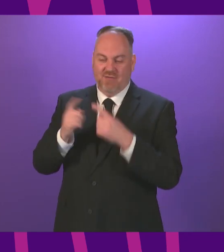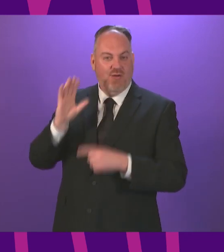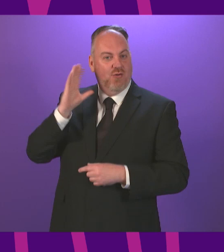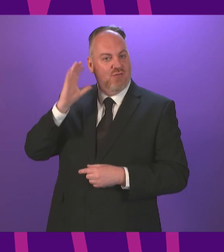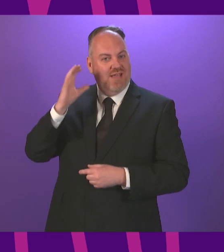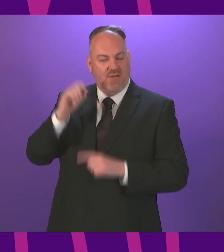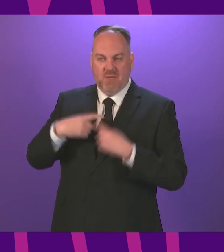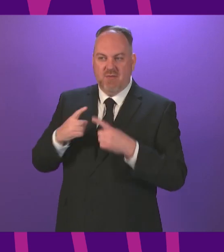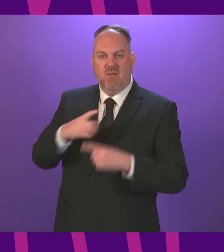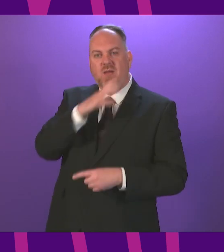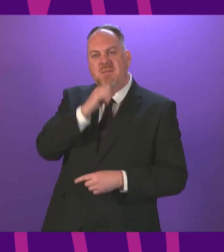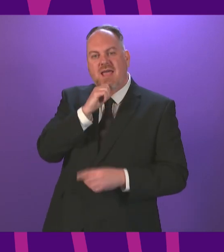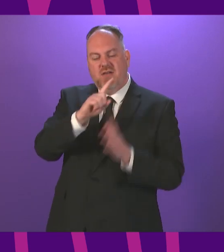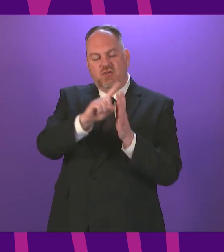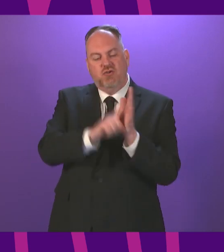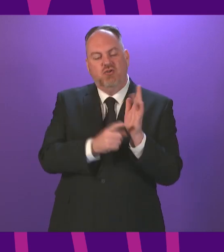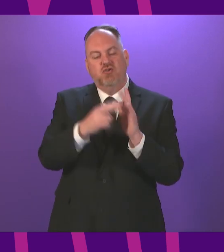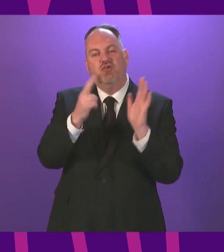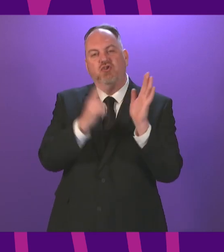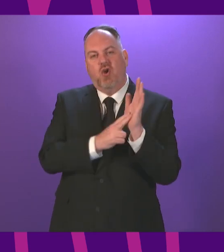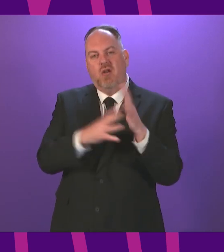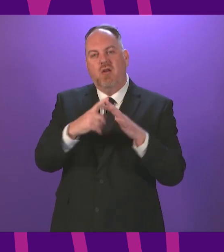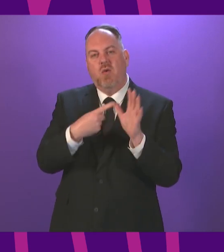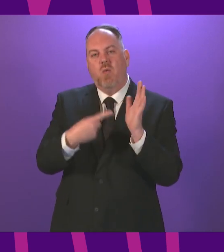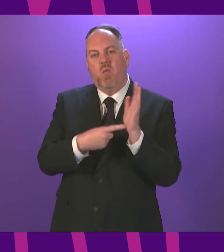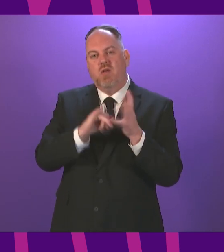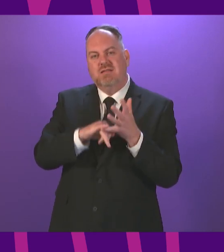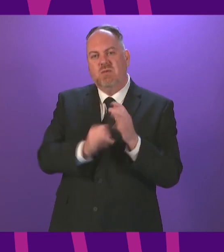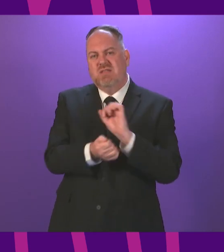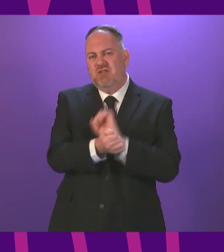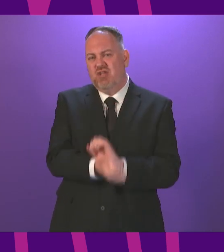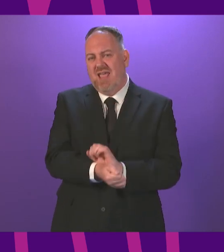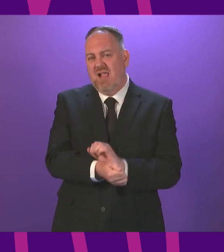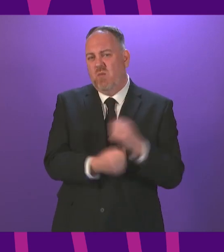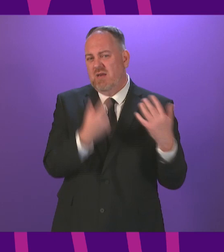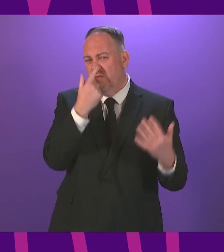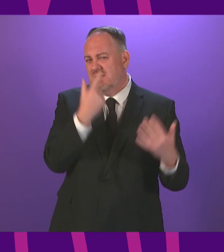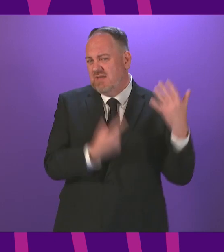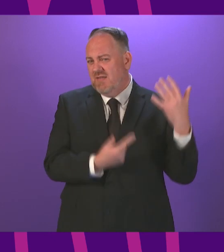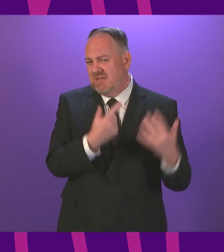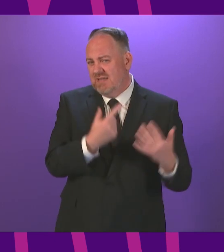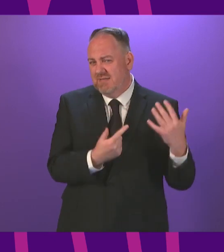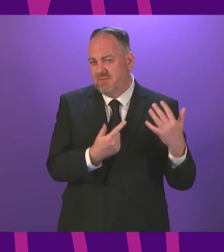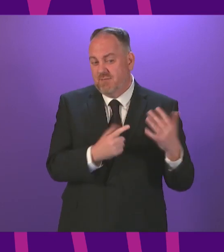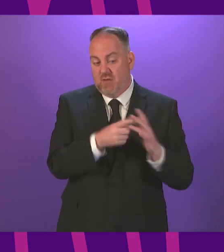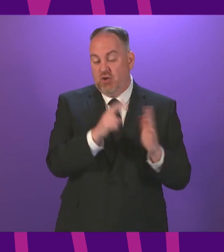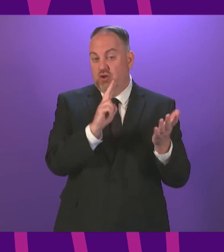came from a man called Jon Watts, who was jailed at the age of just 17. Jon recalled that there was